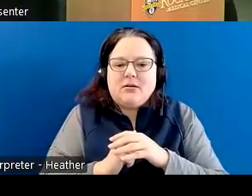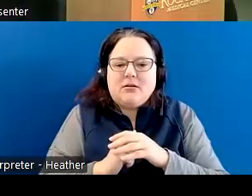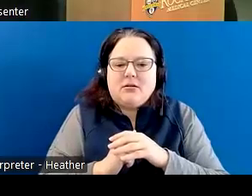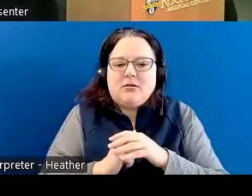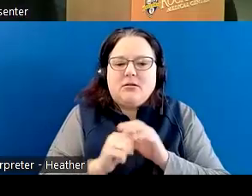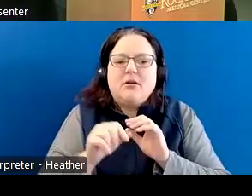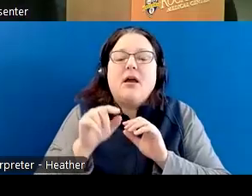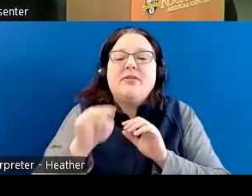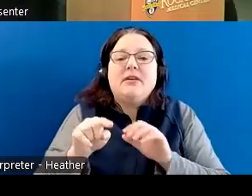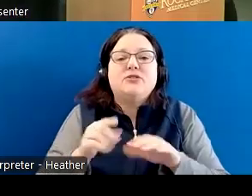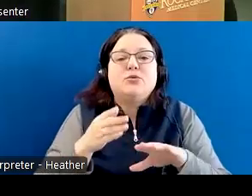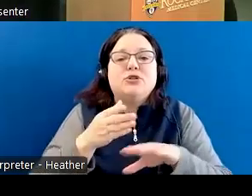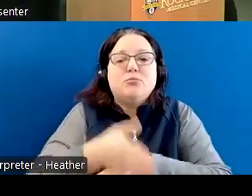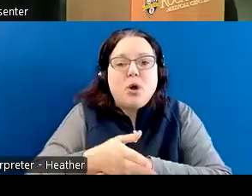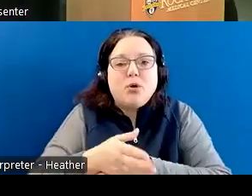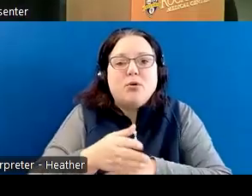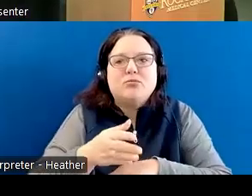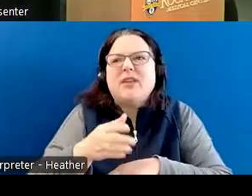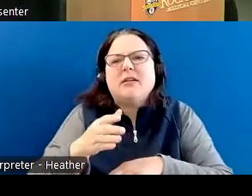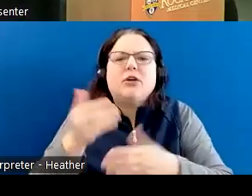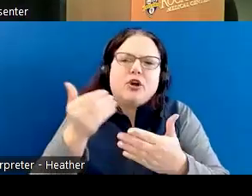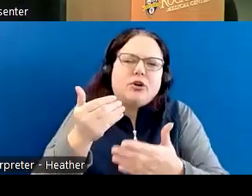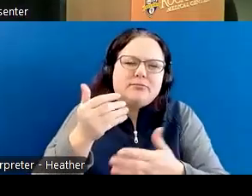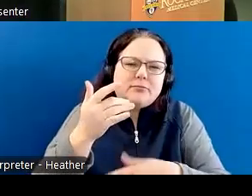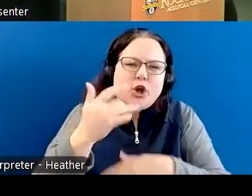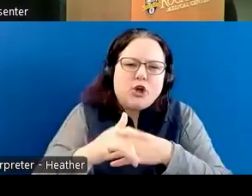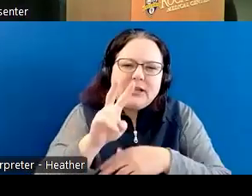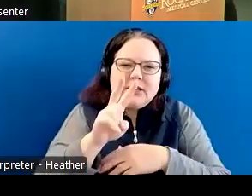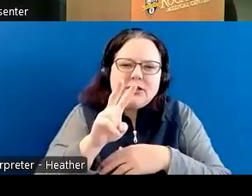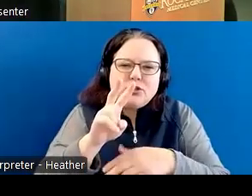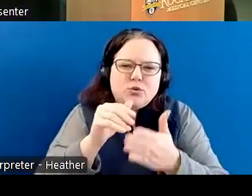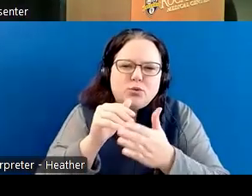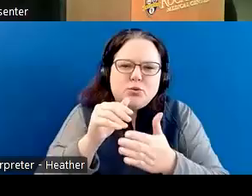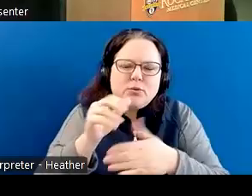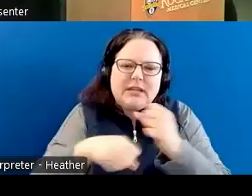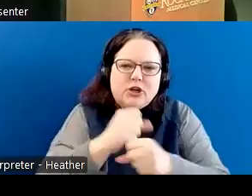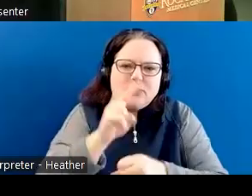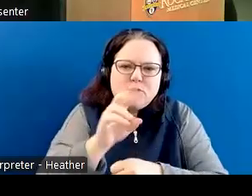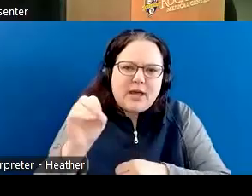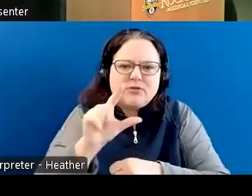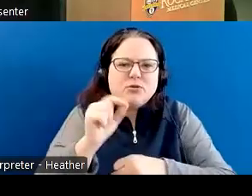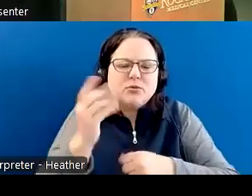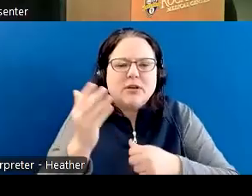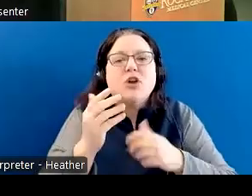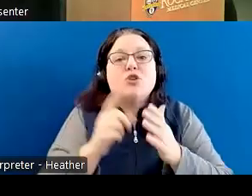era. So in the early 2000s and what she learned when comparing what was happening within this